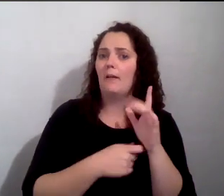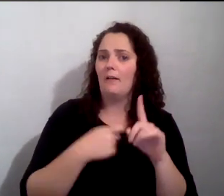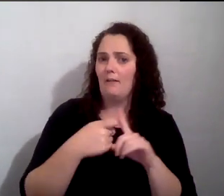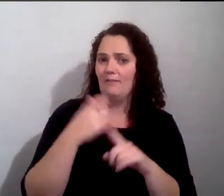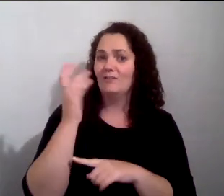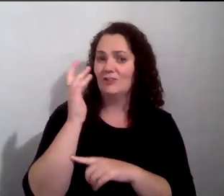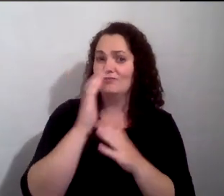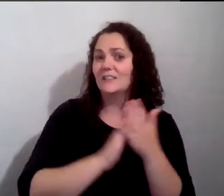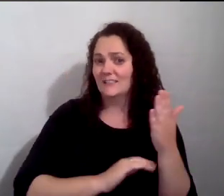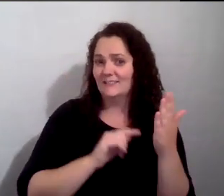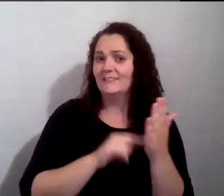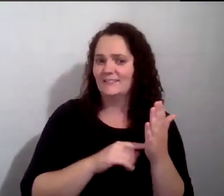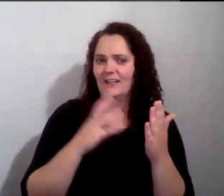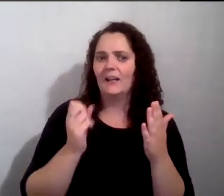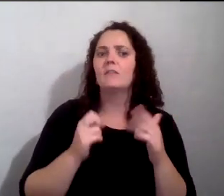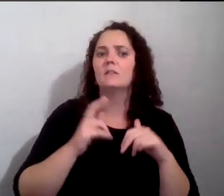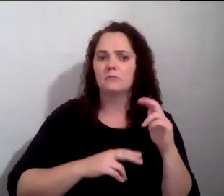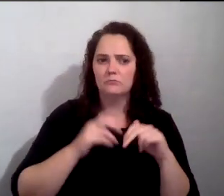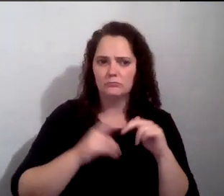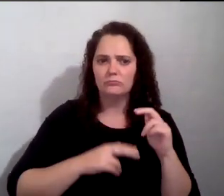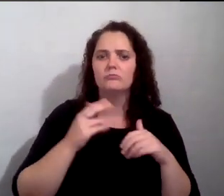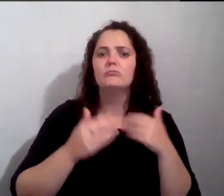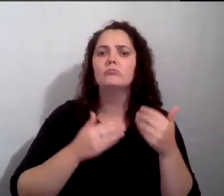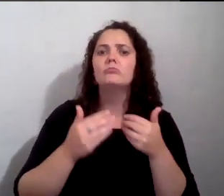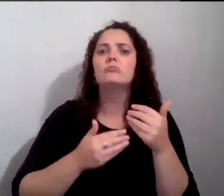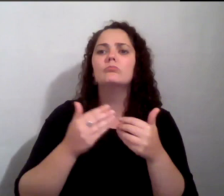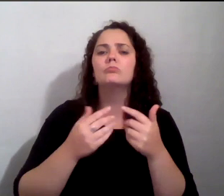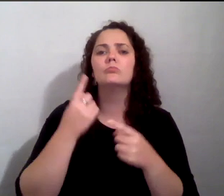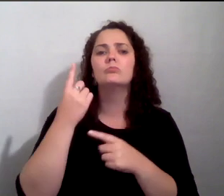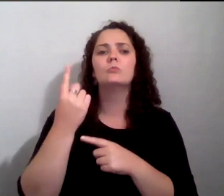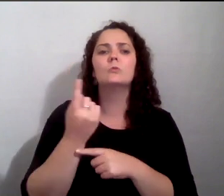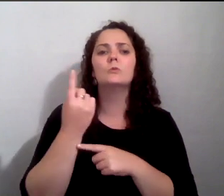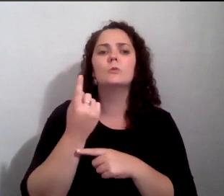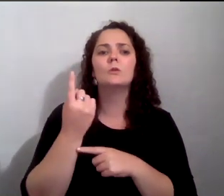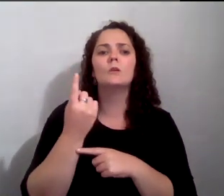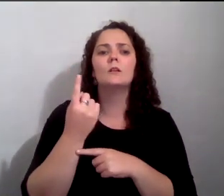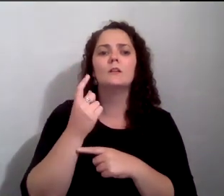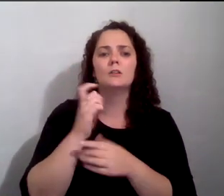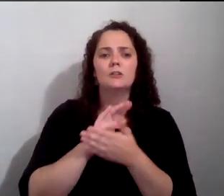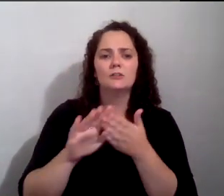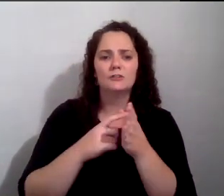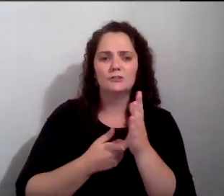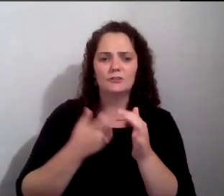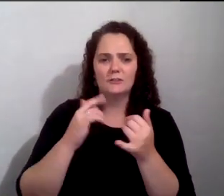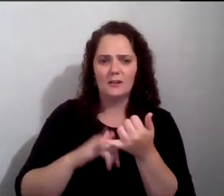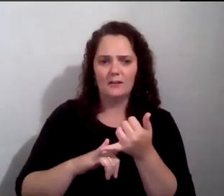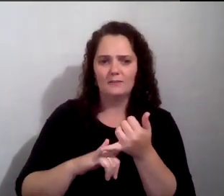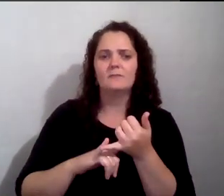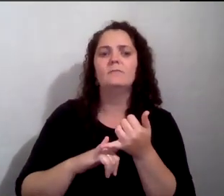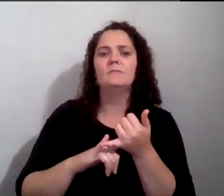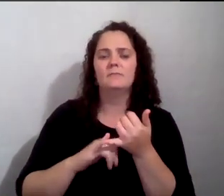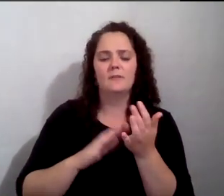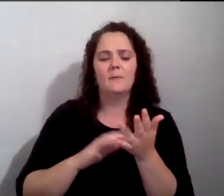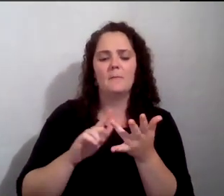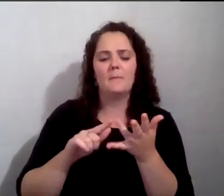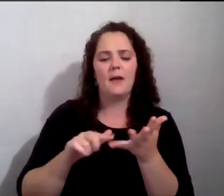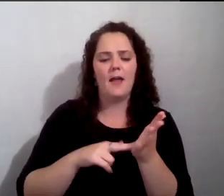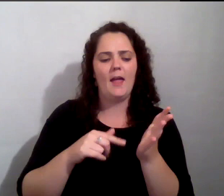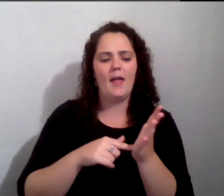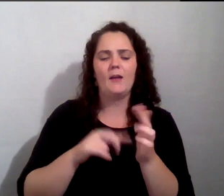that's a fascinating history, so these works were collected and of